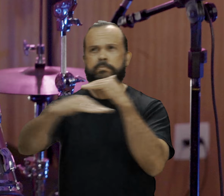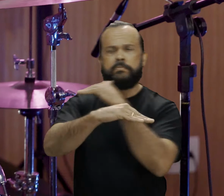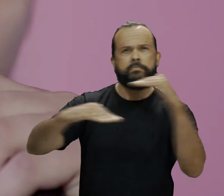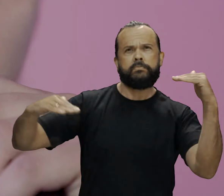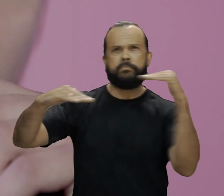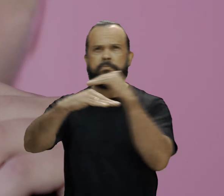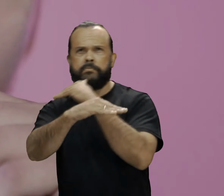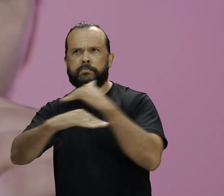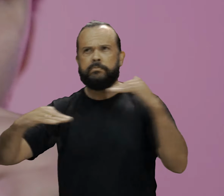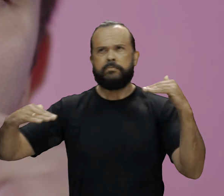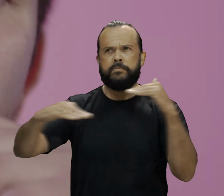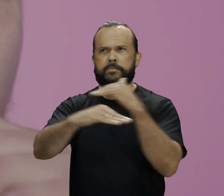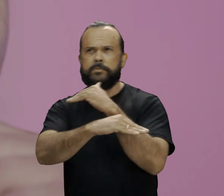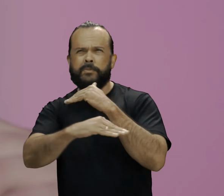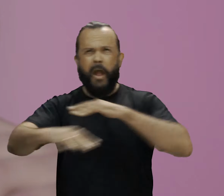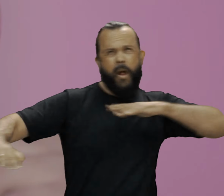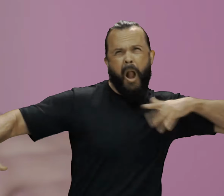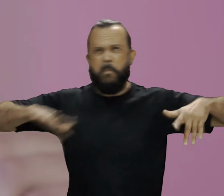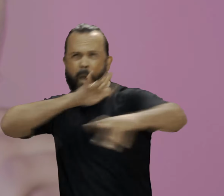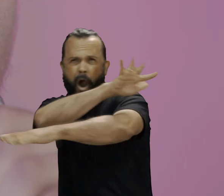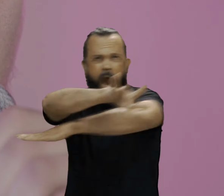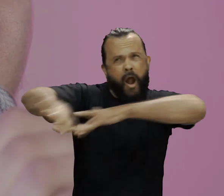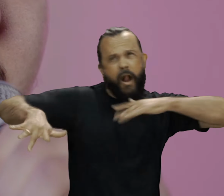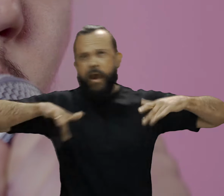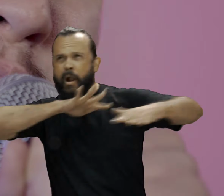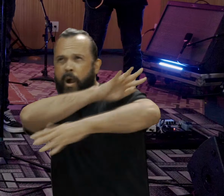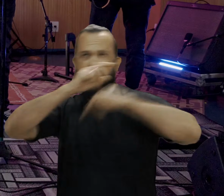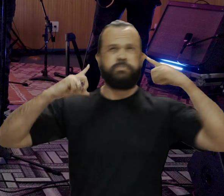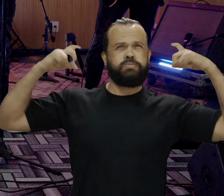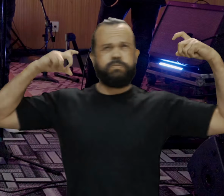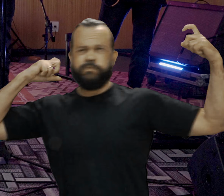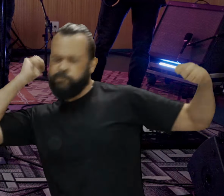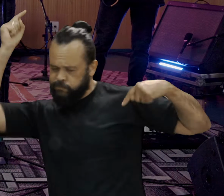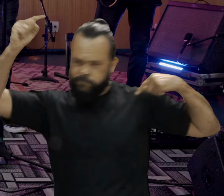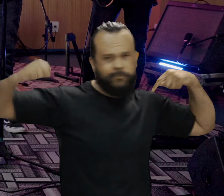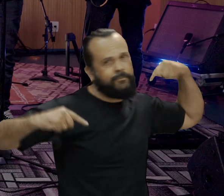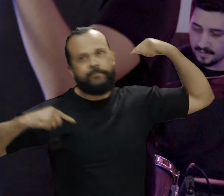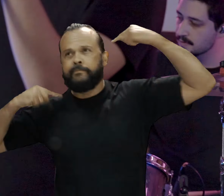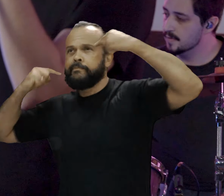The sound echoes and drives anyone crazy